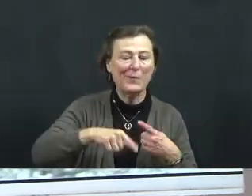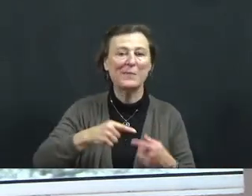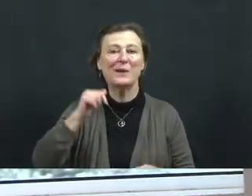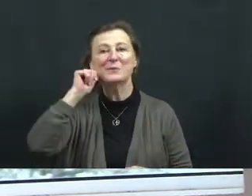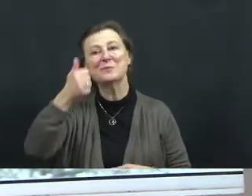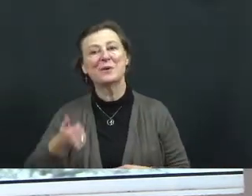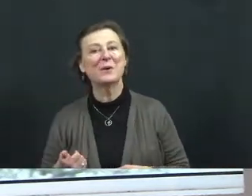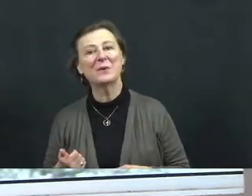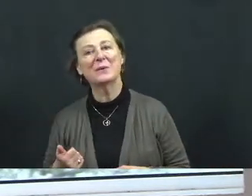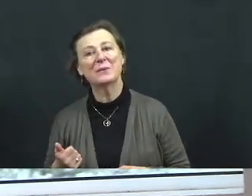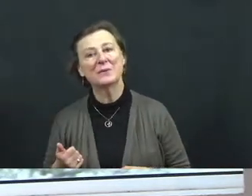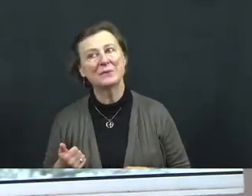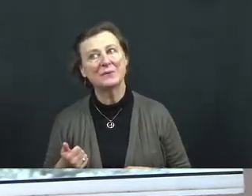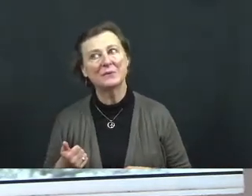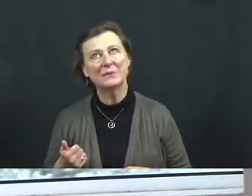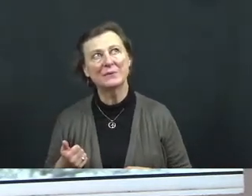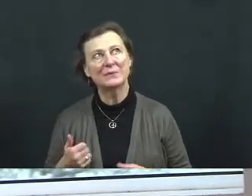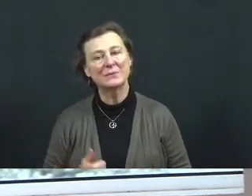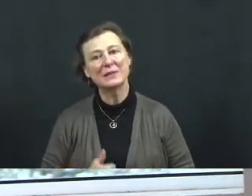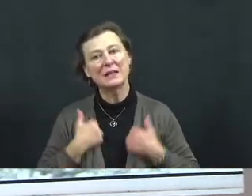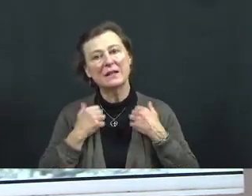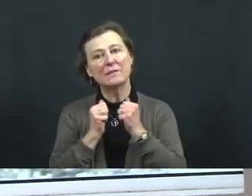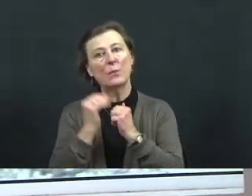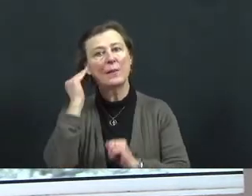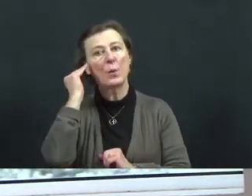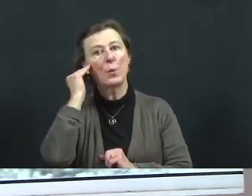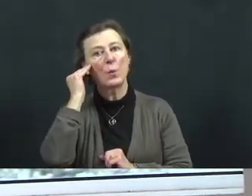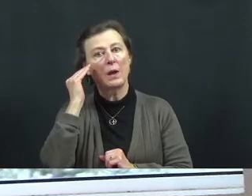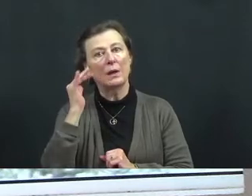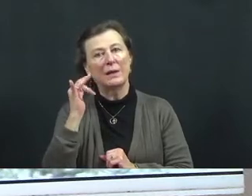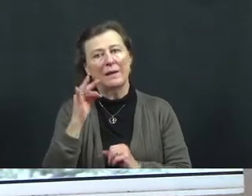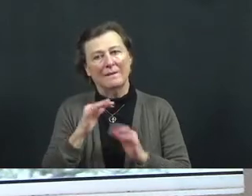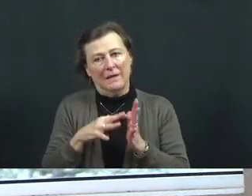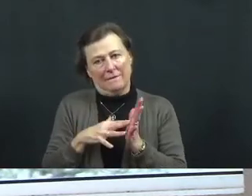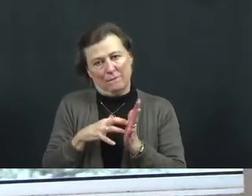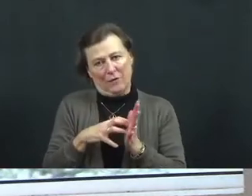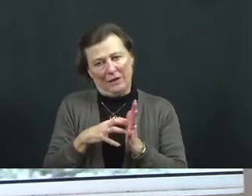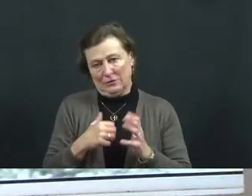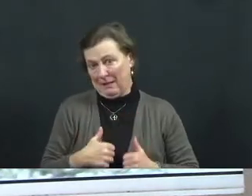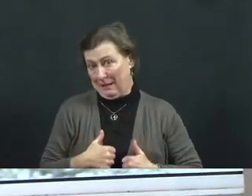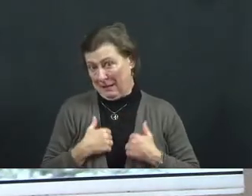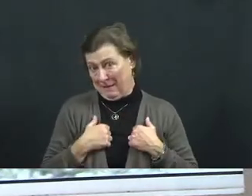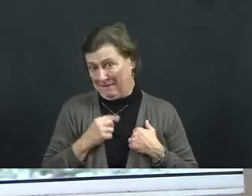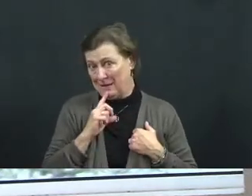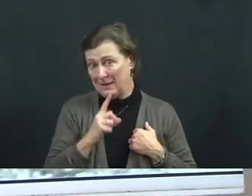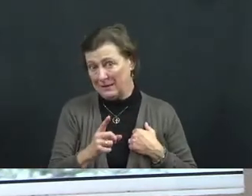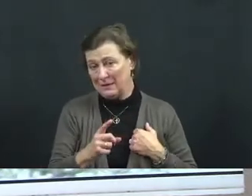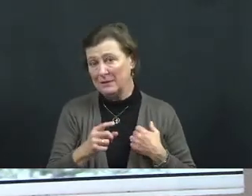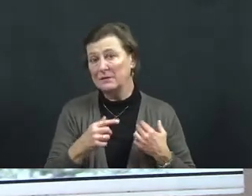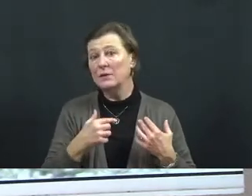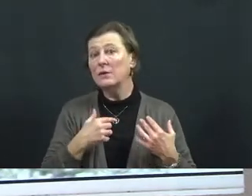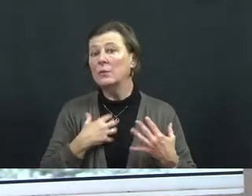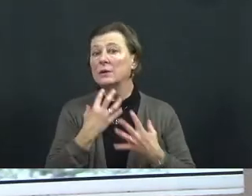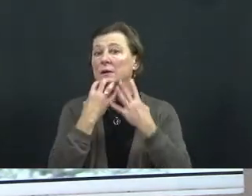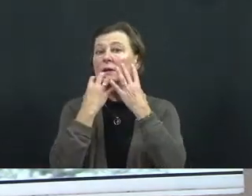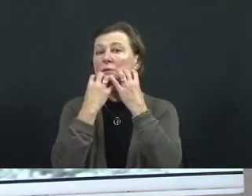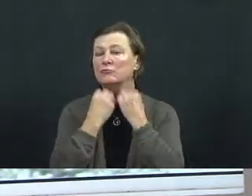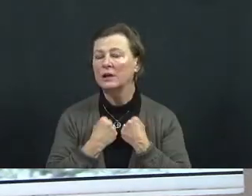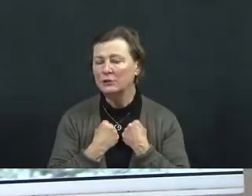And so, living with awareness of how fragile life can be, we cherish this time we do have together.